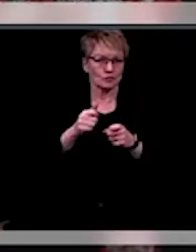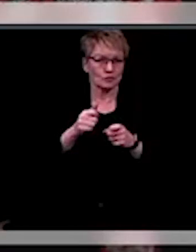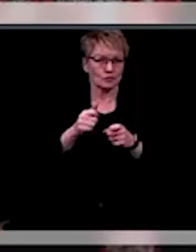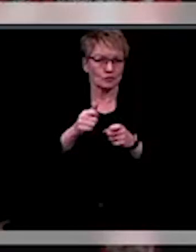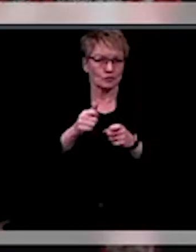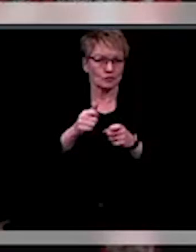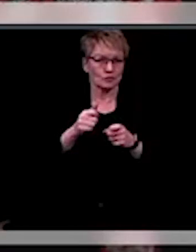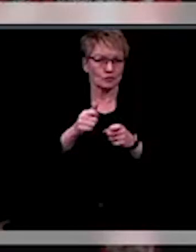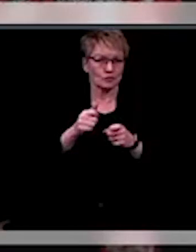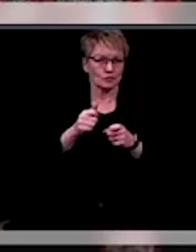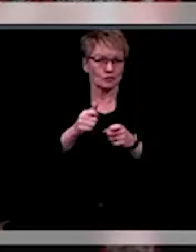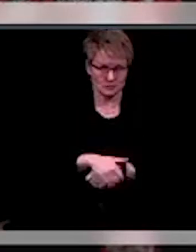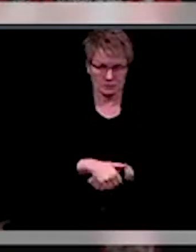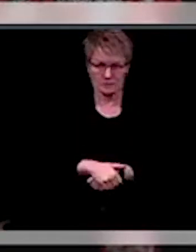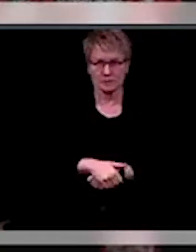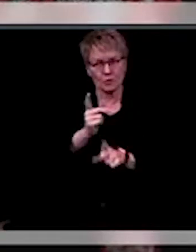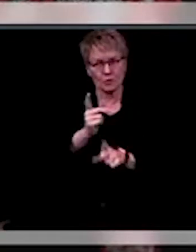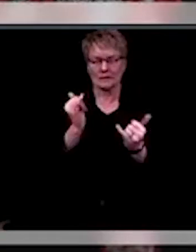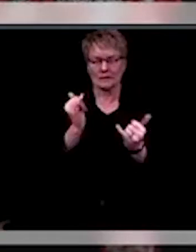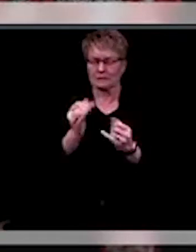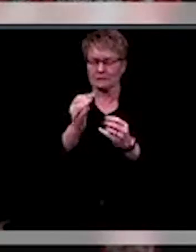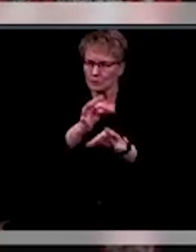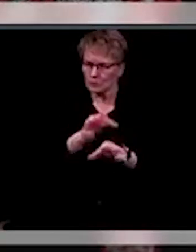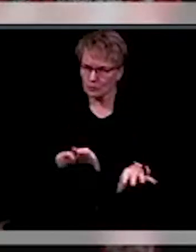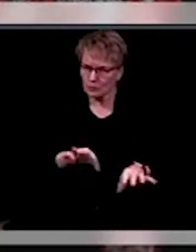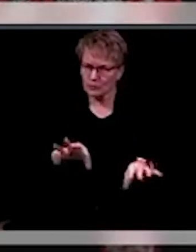Now is particularly important time to do that because we have a lot of transmission that